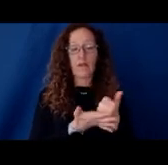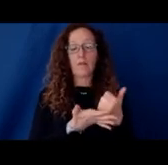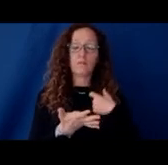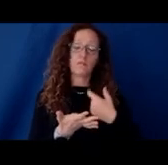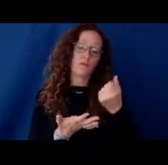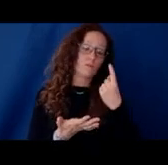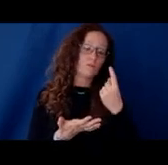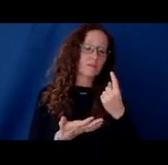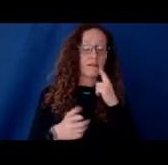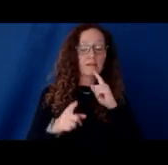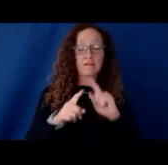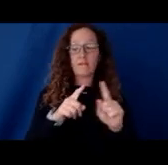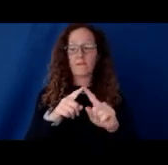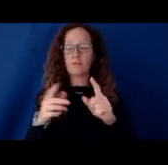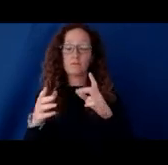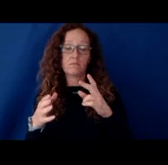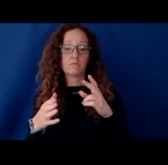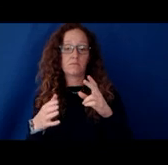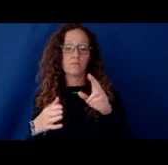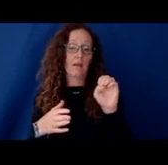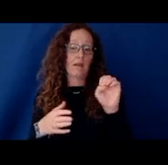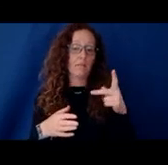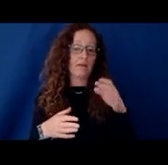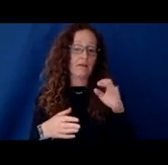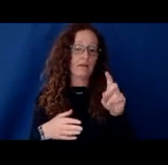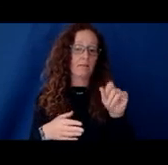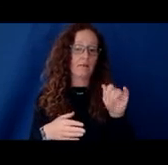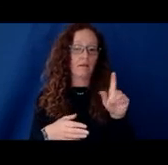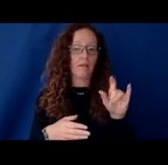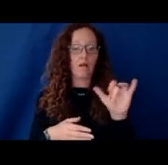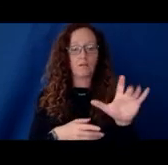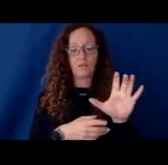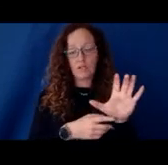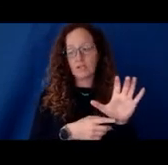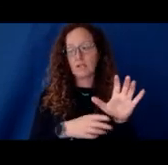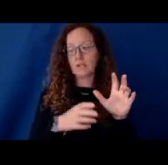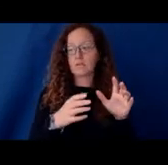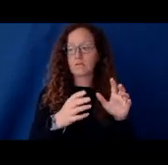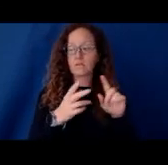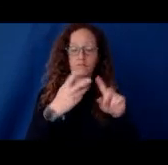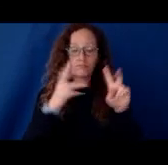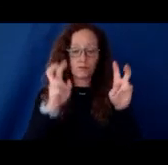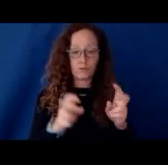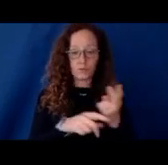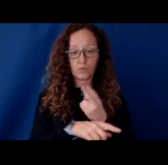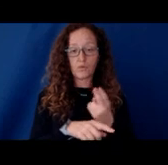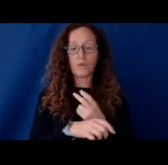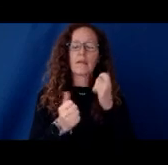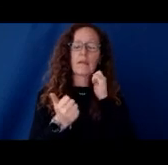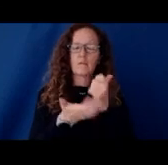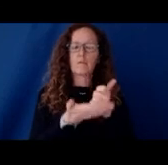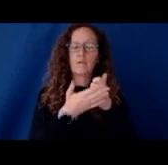be expanded to calibrate alert thresholds. And specifically for this collaboration on HeatRisk,